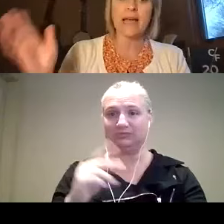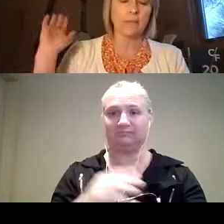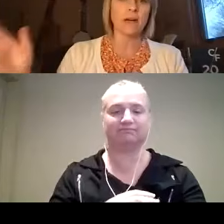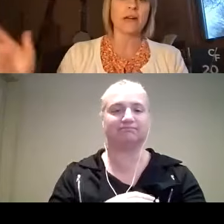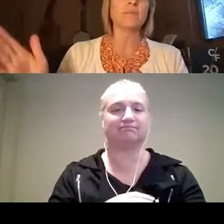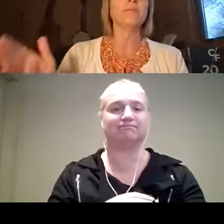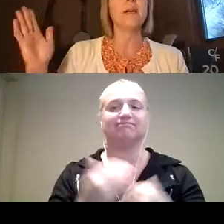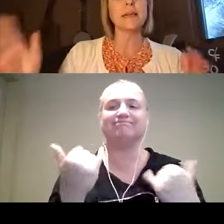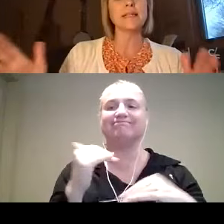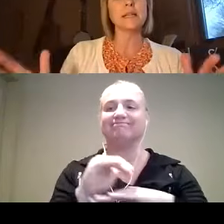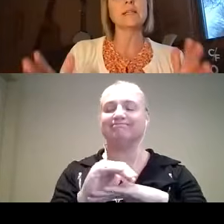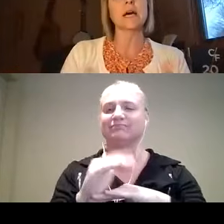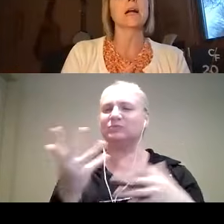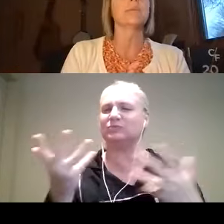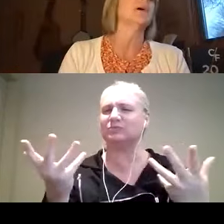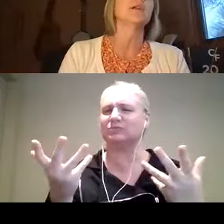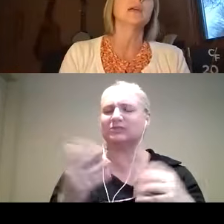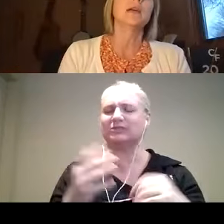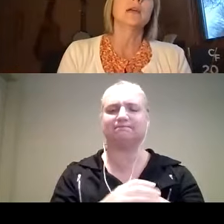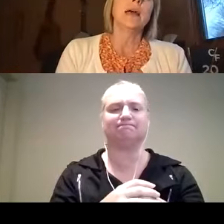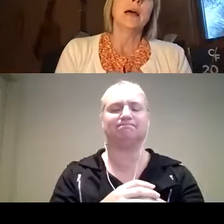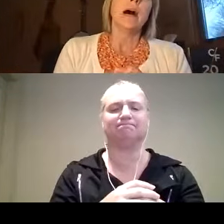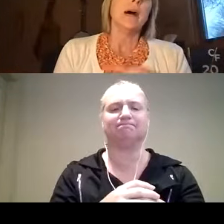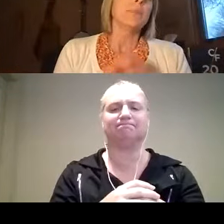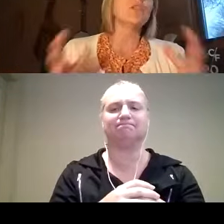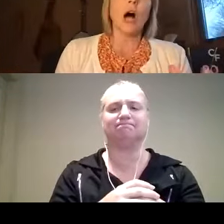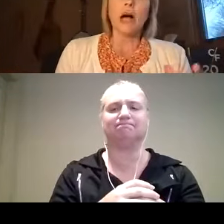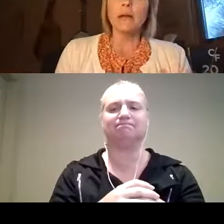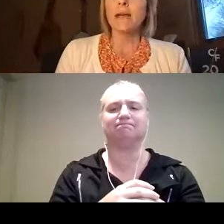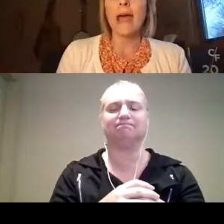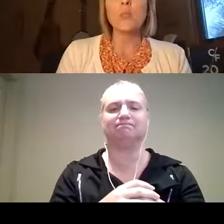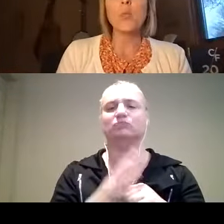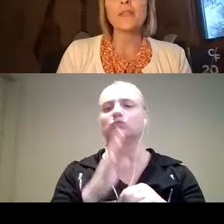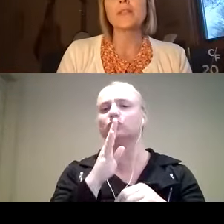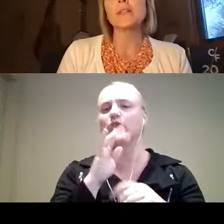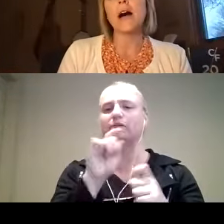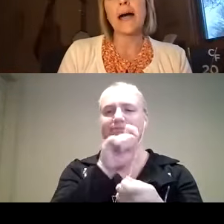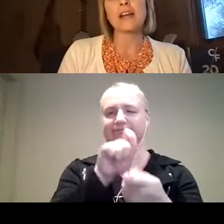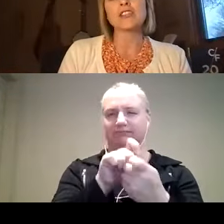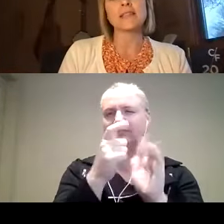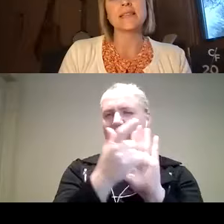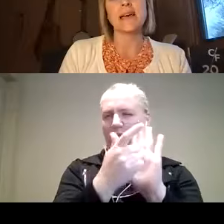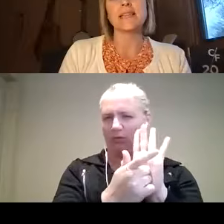So, tonight we're gonna basically talk about the law and what the law actually says